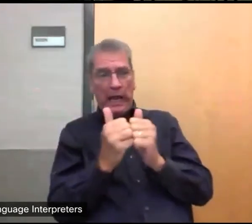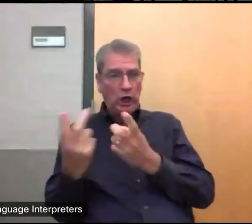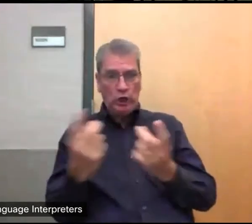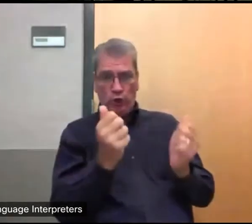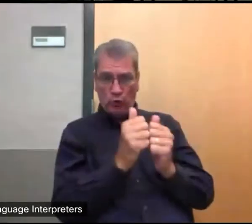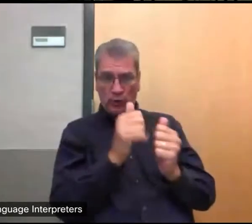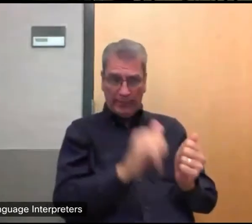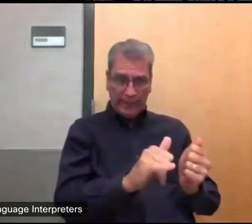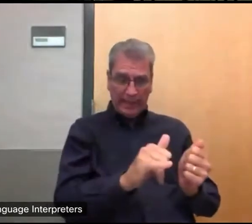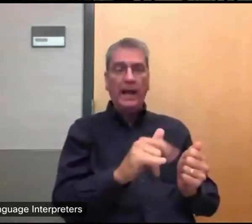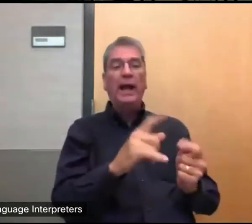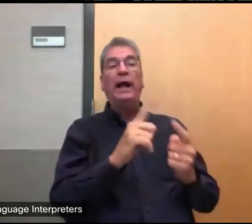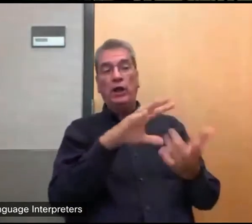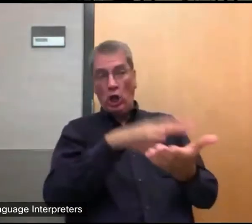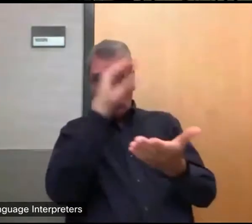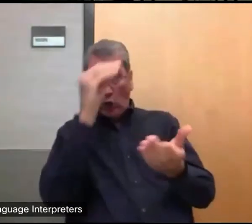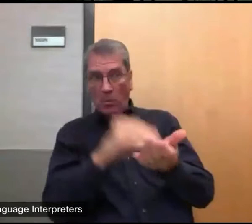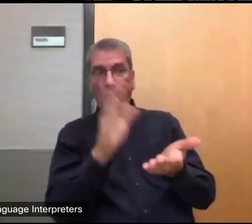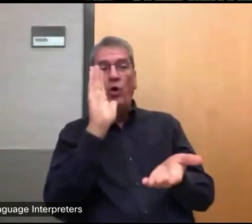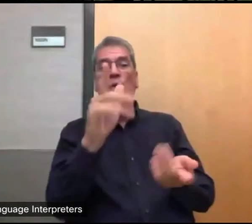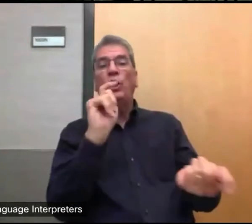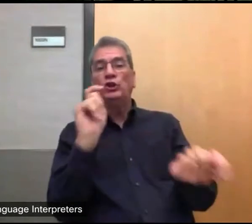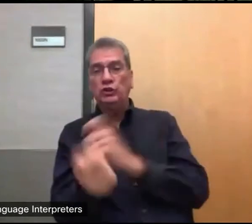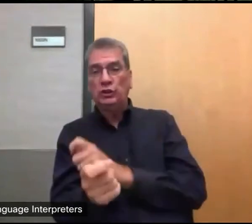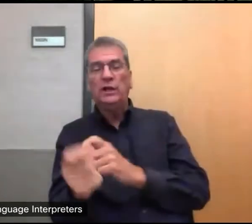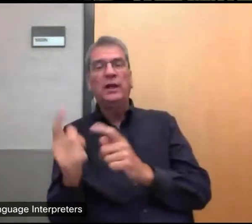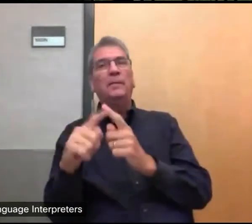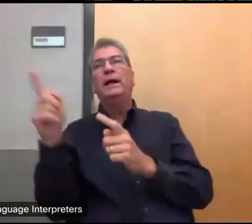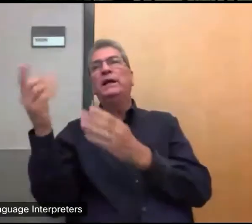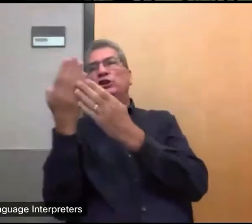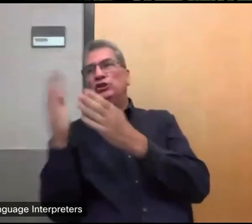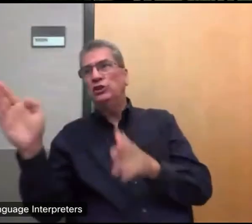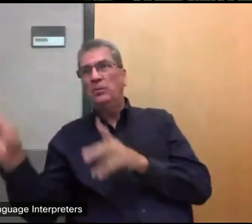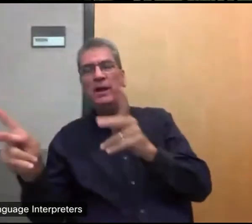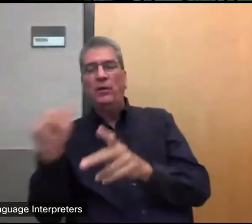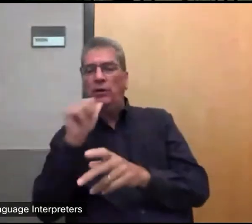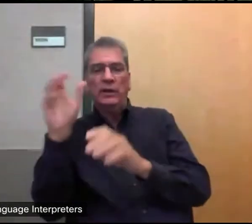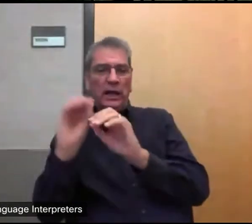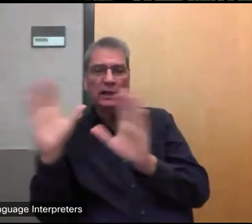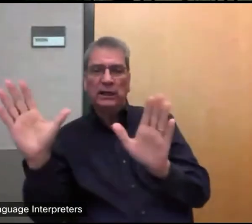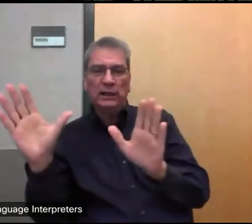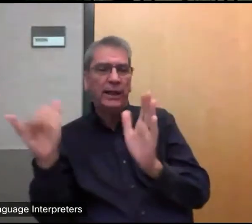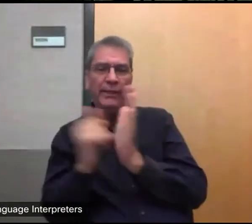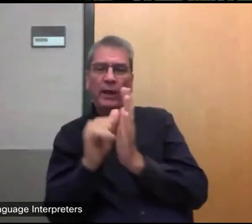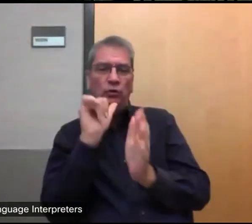about it and that things are going to change. And I don't think the general population, it's been very clear that that wasn't the, the expectation. And so, um.